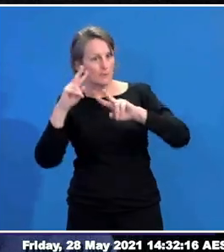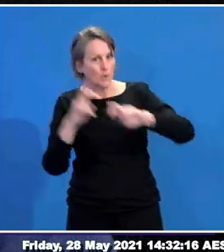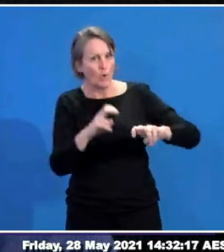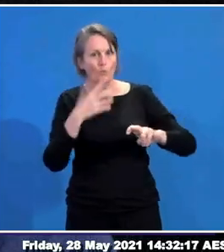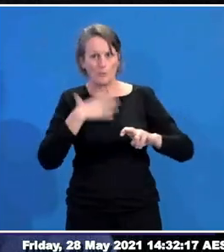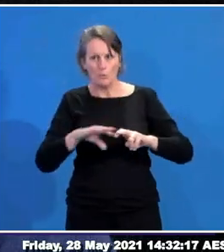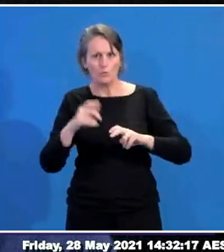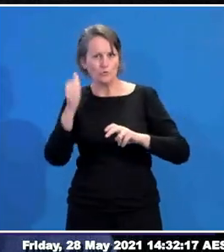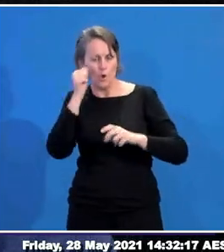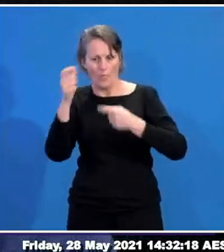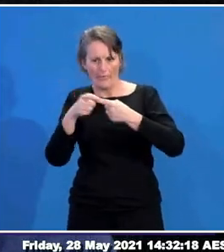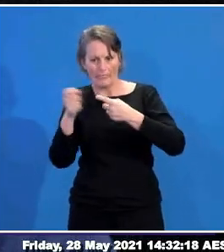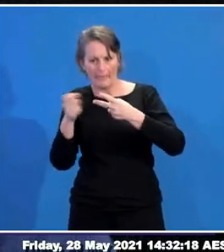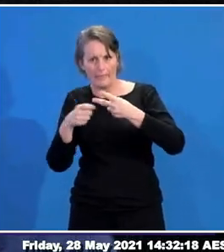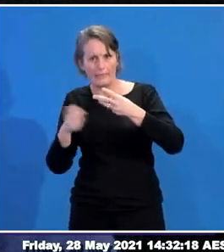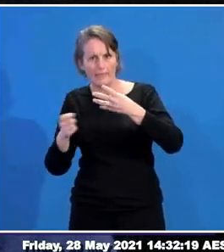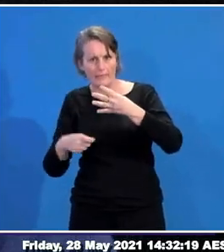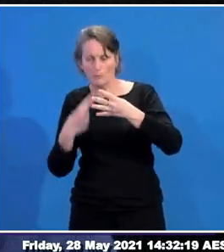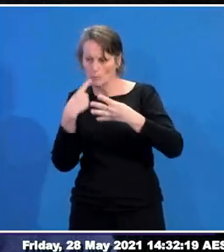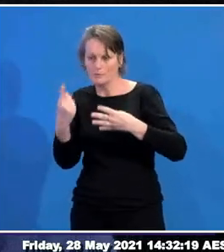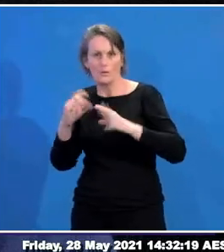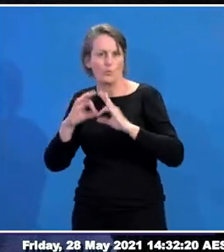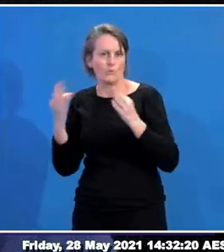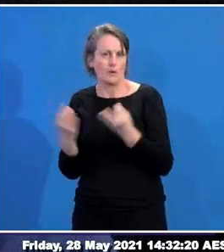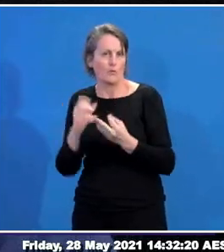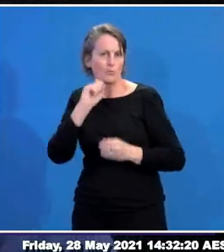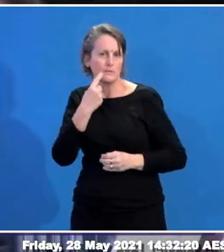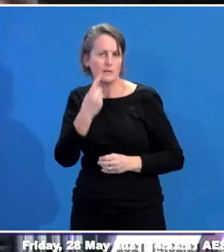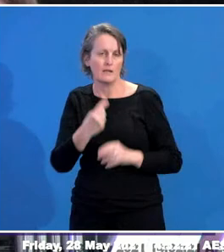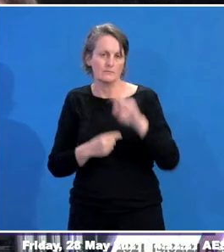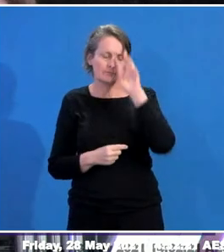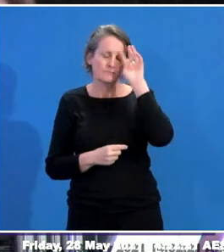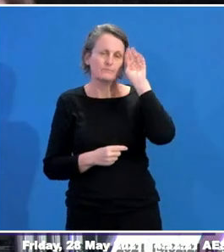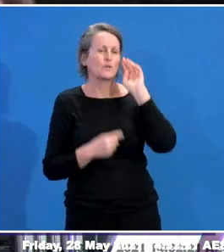provided back to us by the provider. Let me start again.